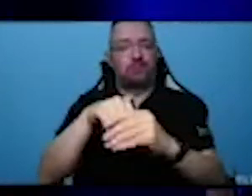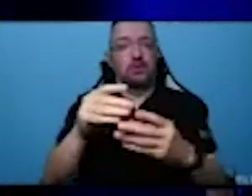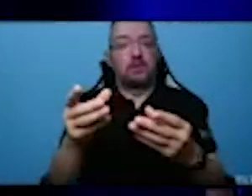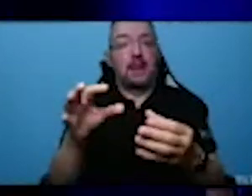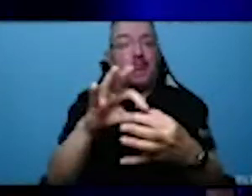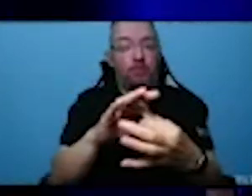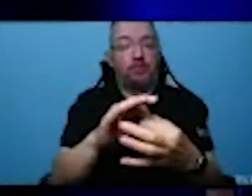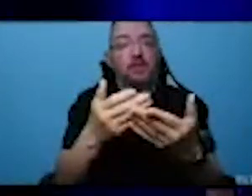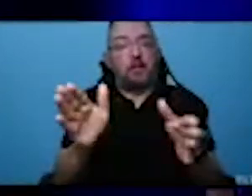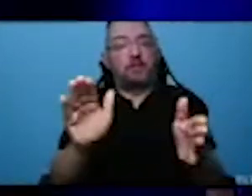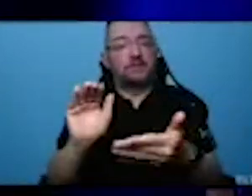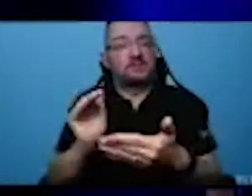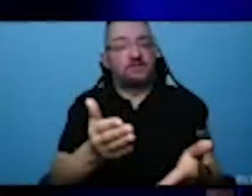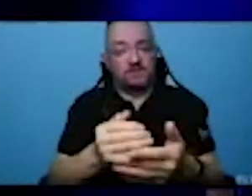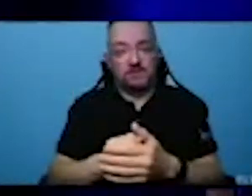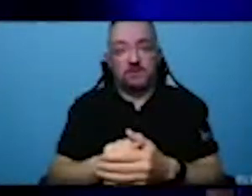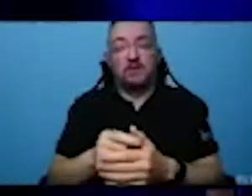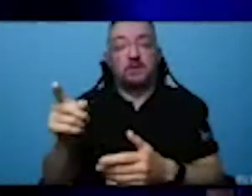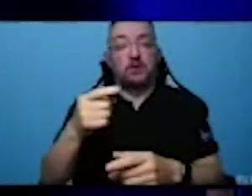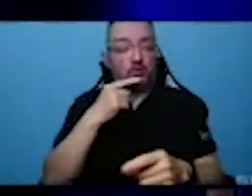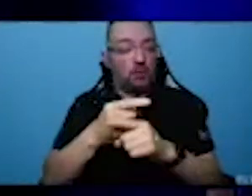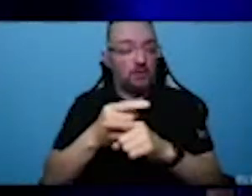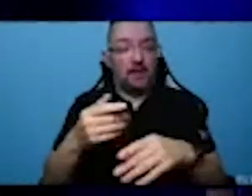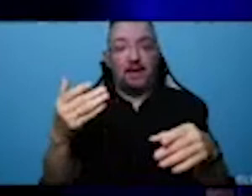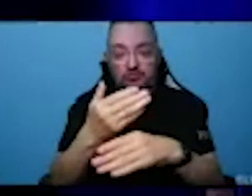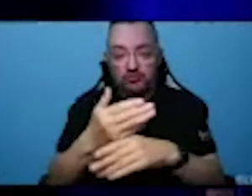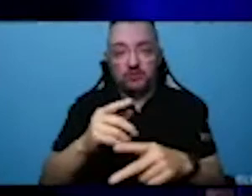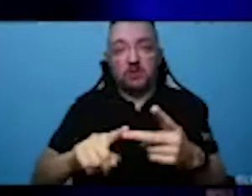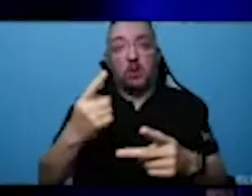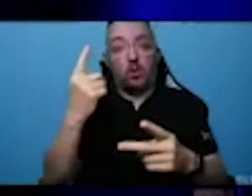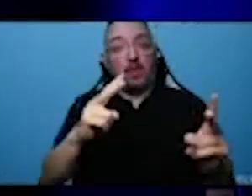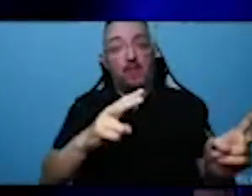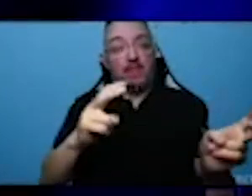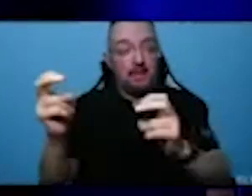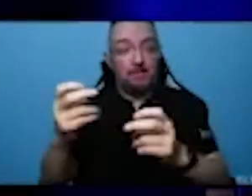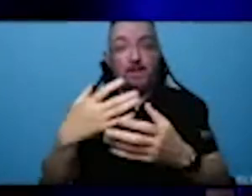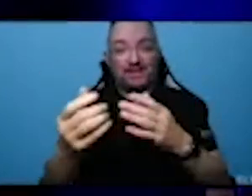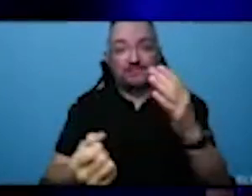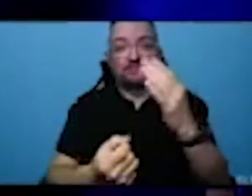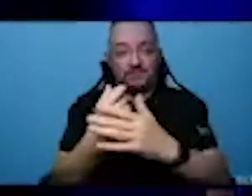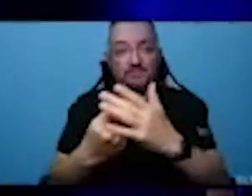effectiveness, and actually one of the themes that kept recurring, was for public services to be inclusive